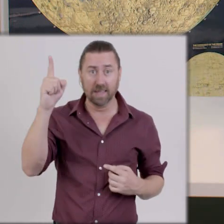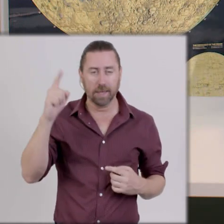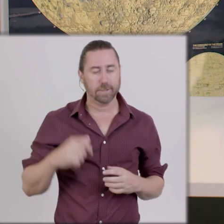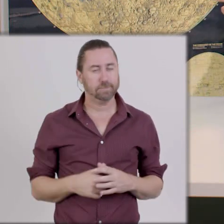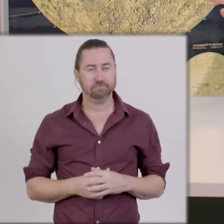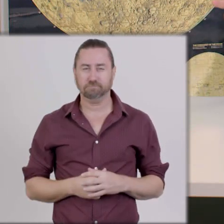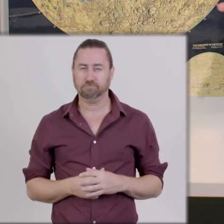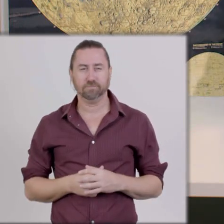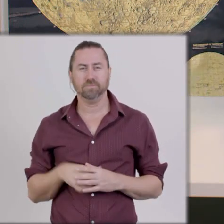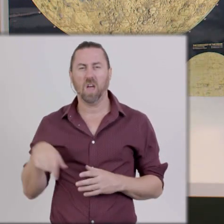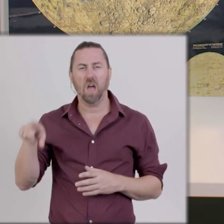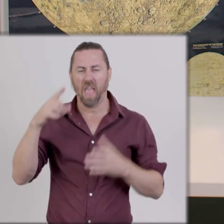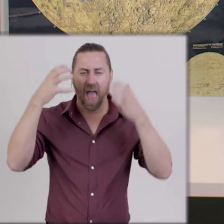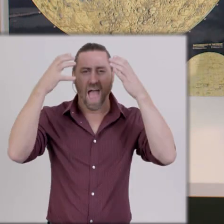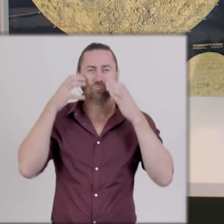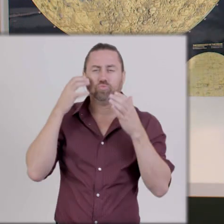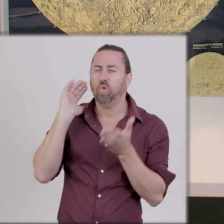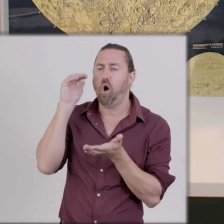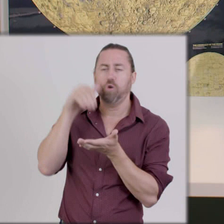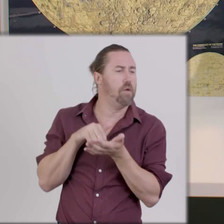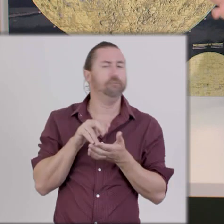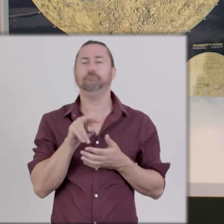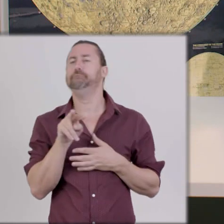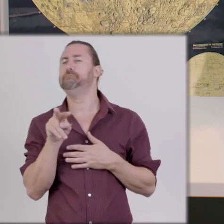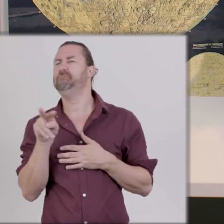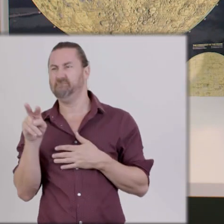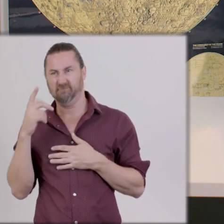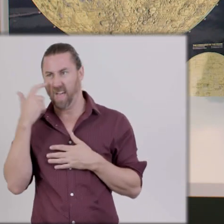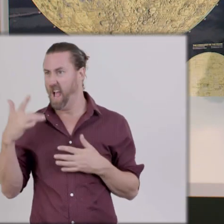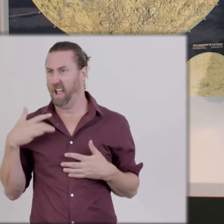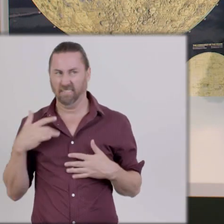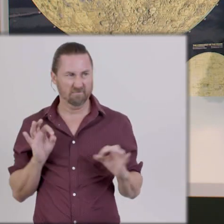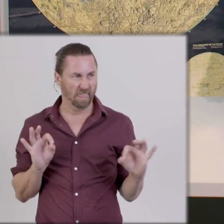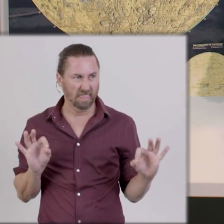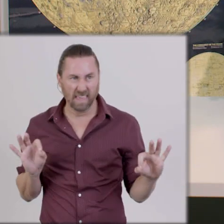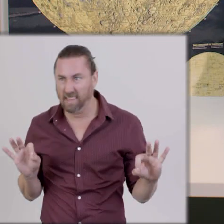While they were on the moon, the astronauts found no evidence of anything living there,